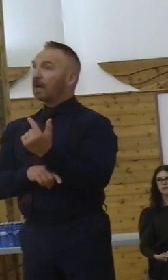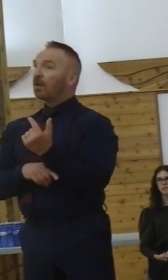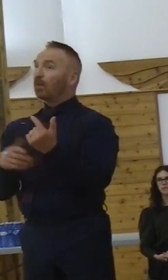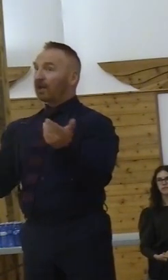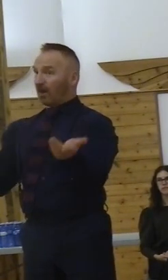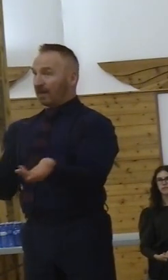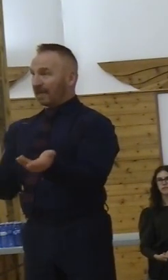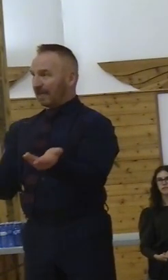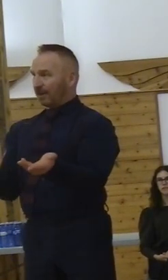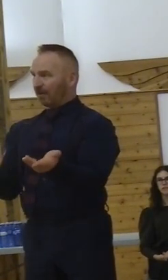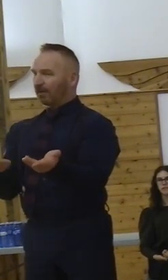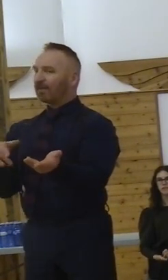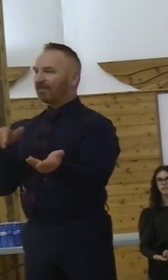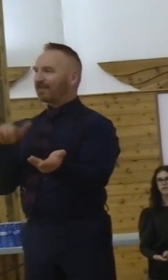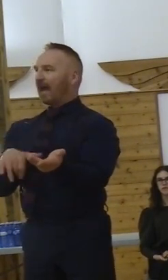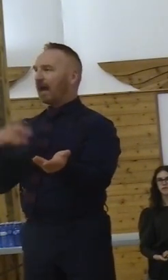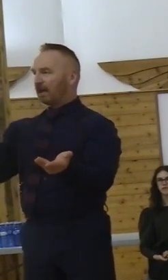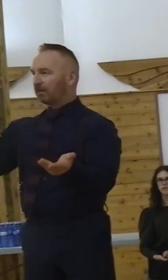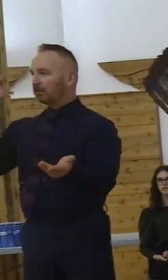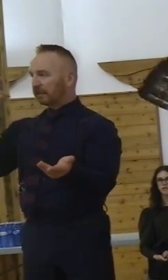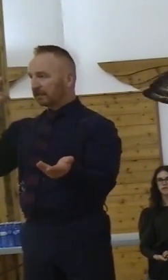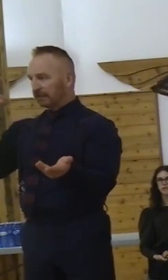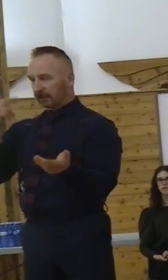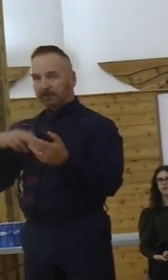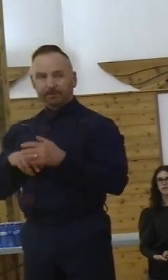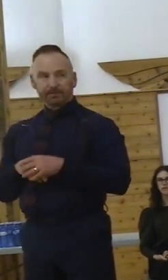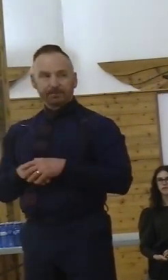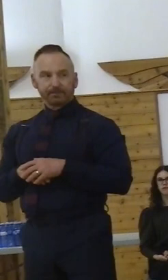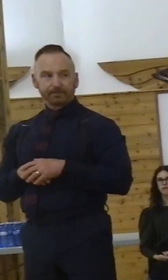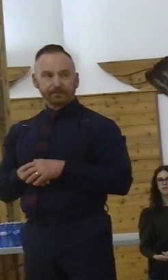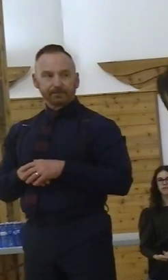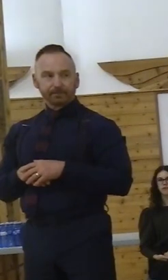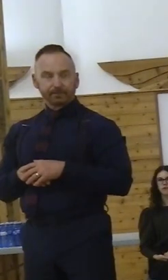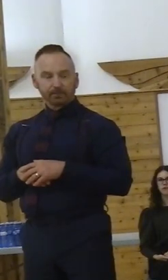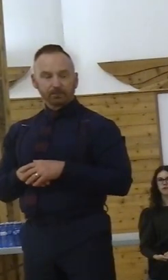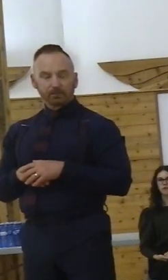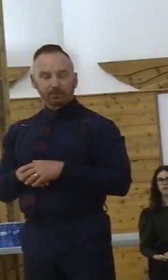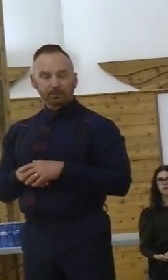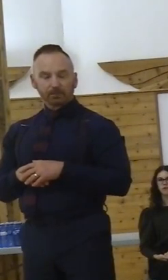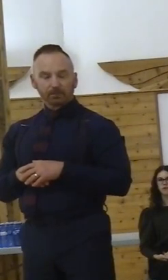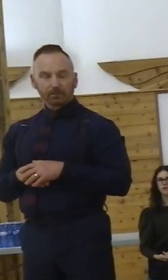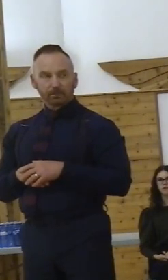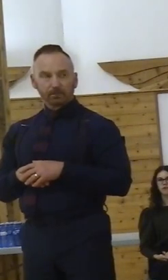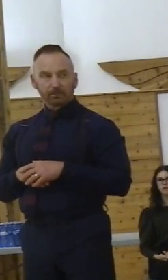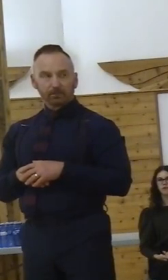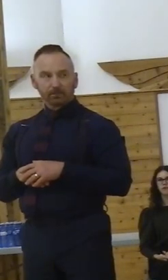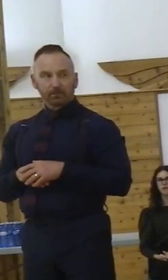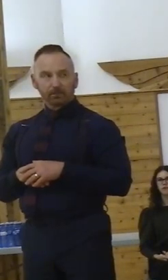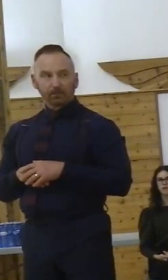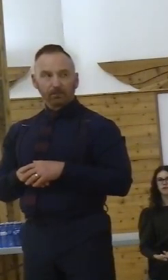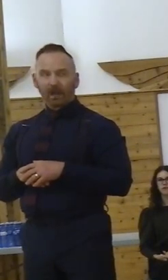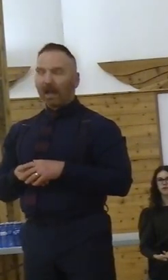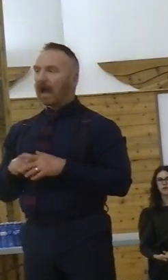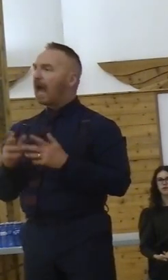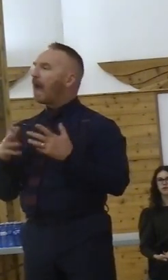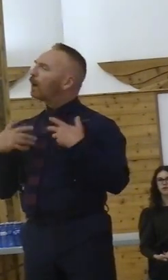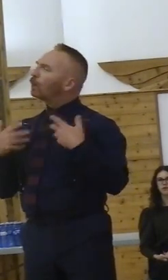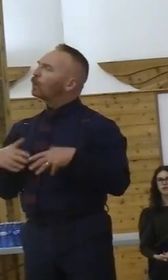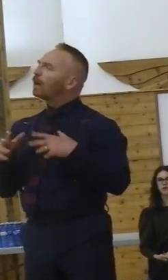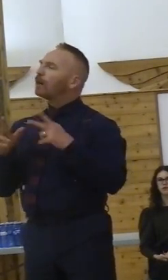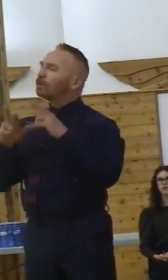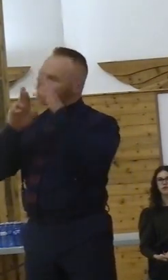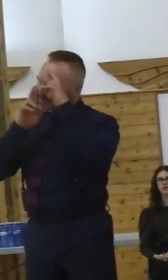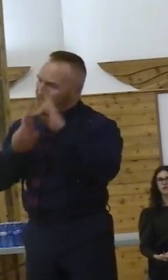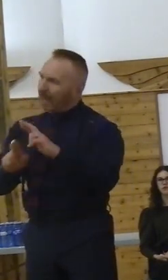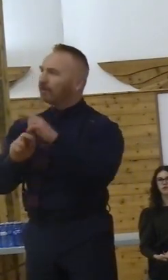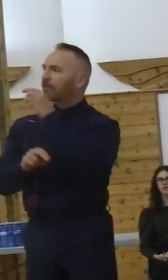With the upbringing that I have, having so much respect for women, it really rips my